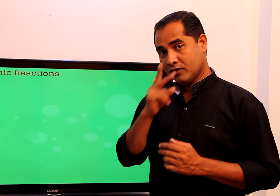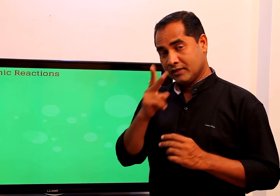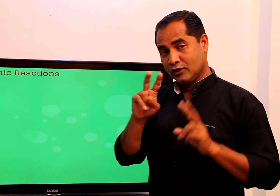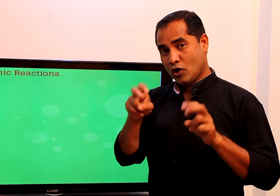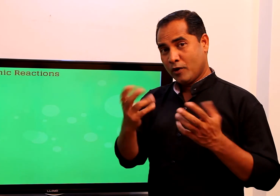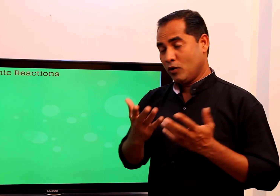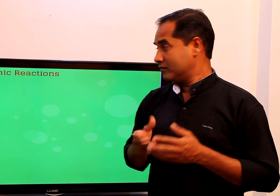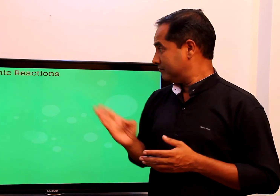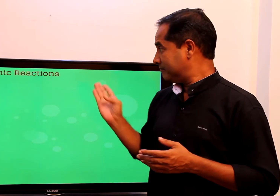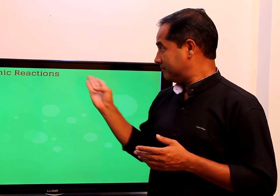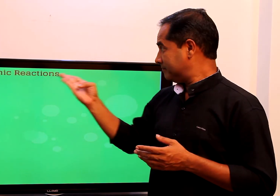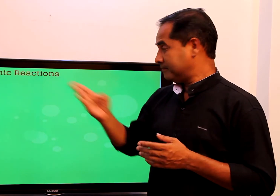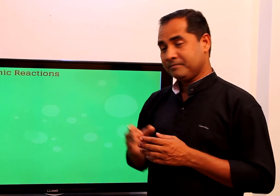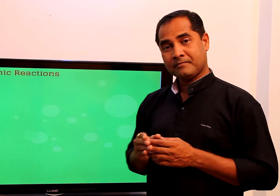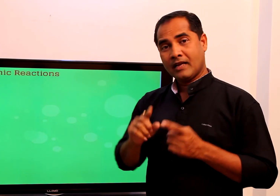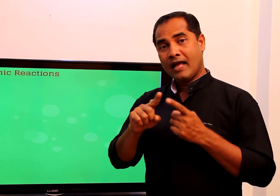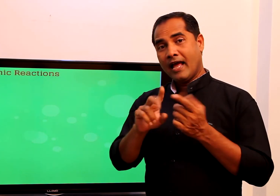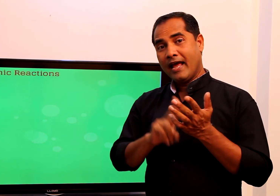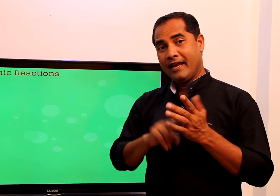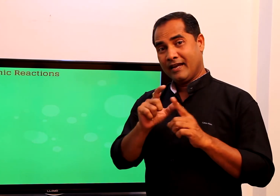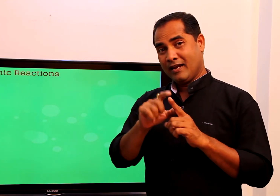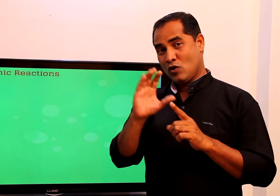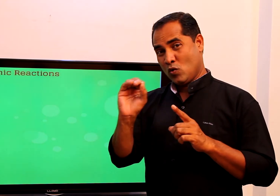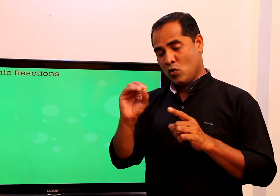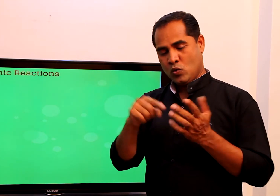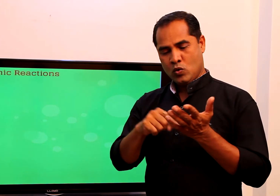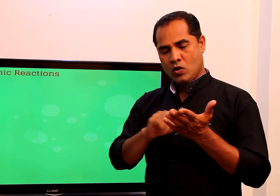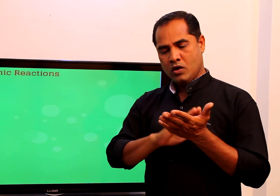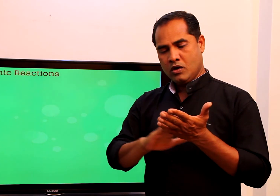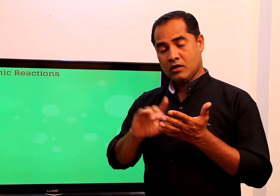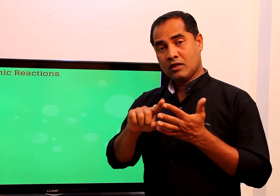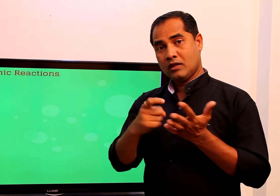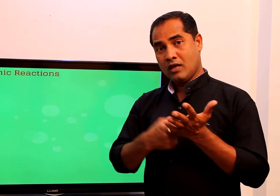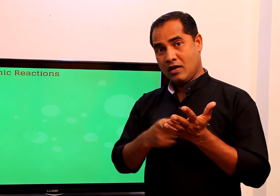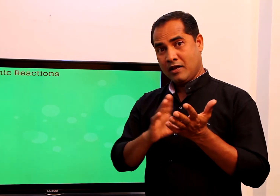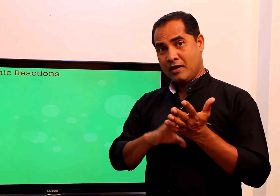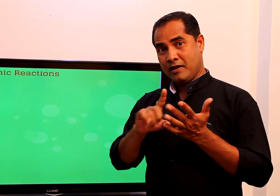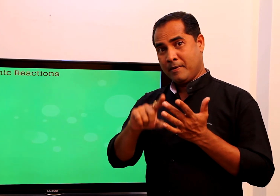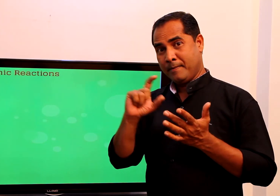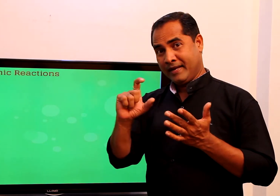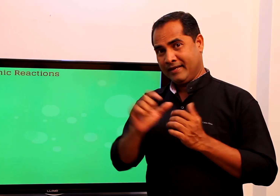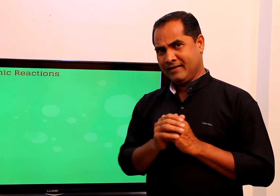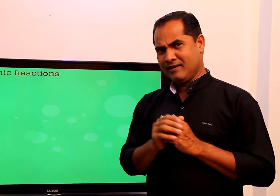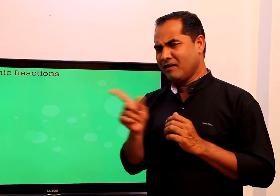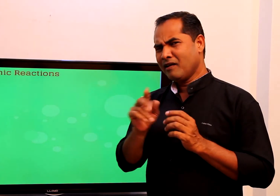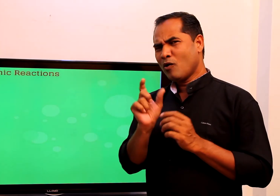Next, we would see what Endothermic reaction is?